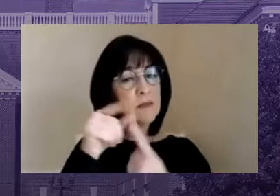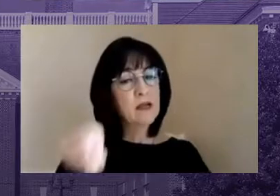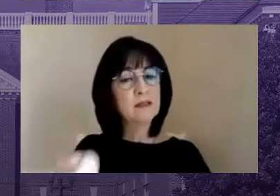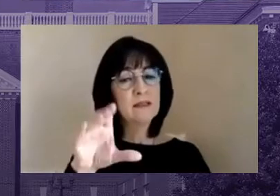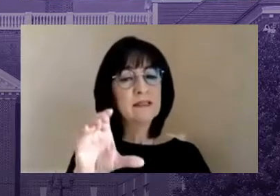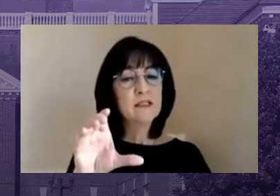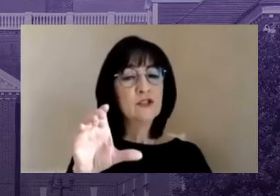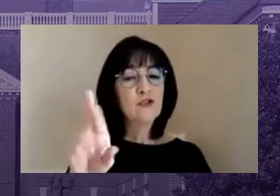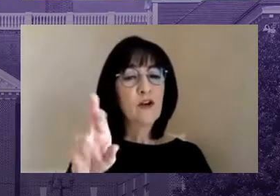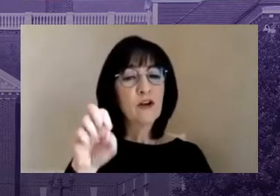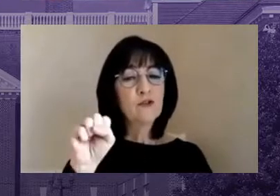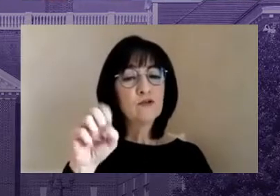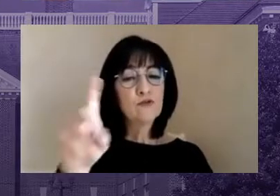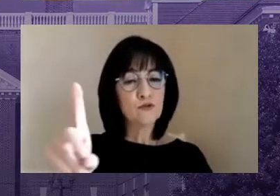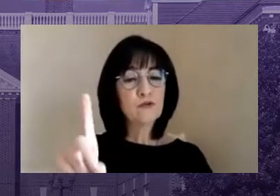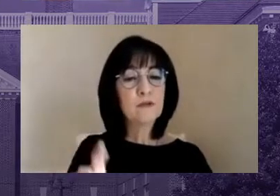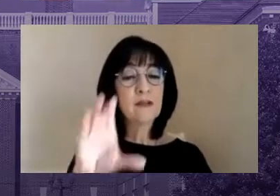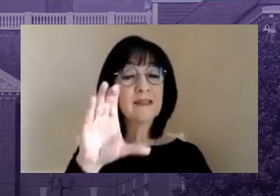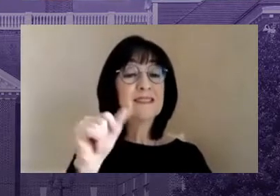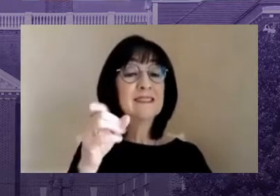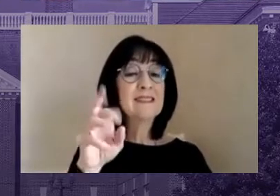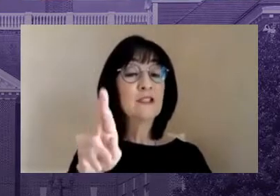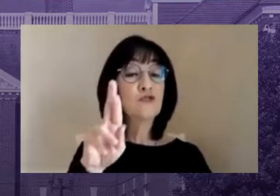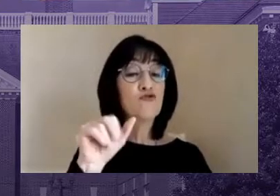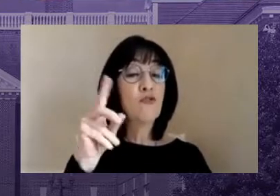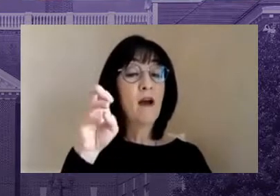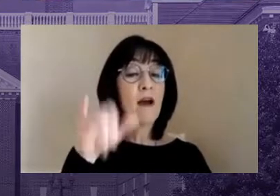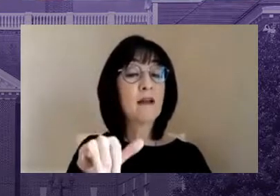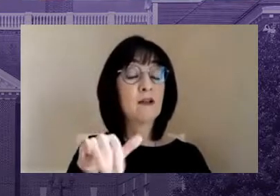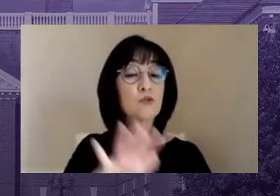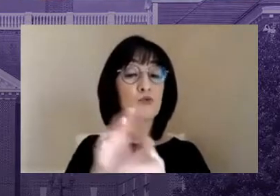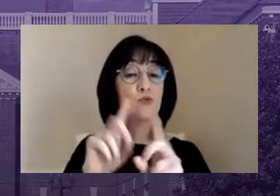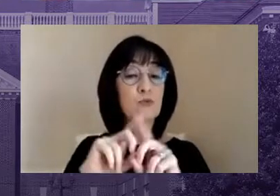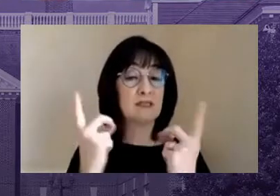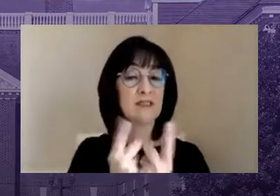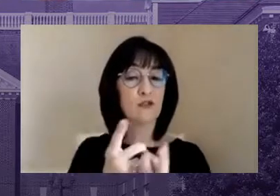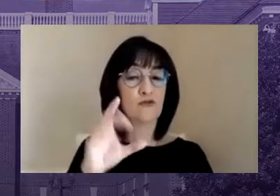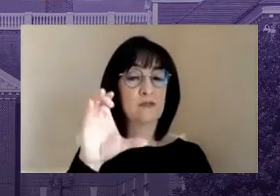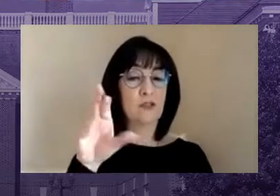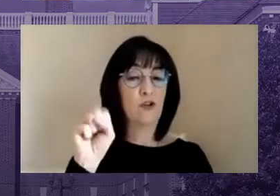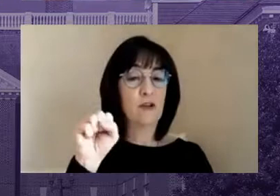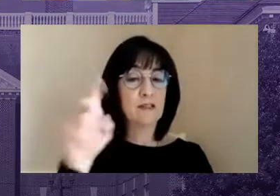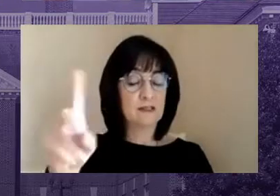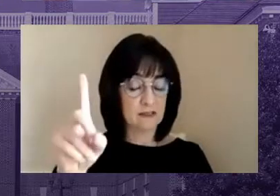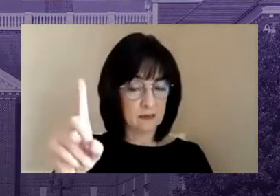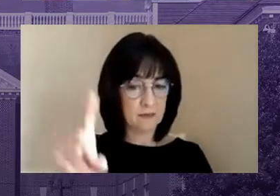with us today have incredible number of military children there in that district. I can't say